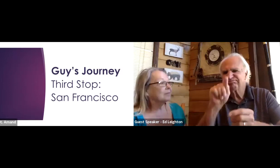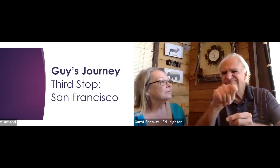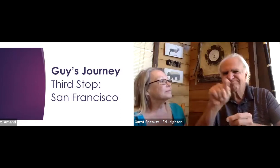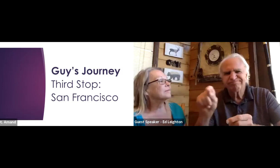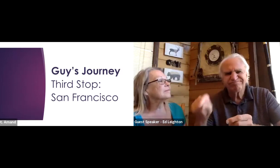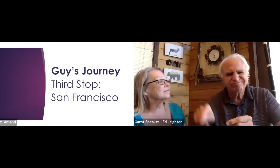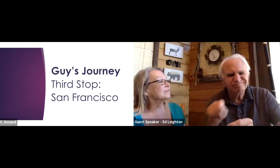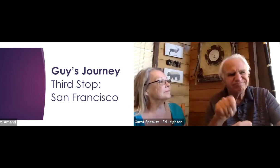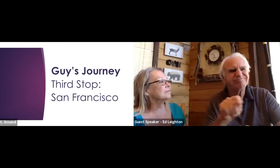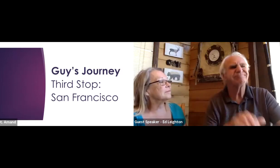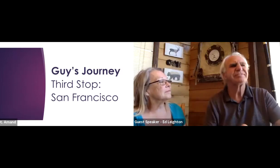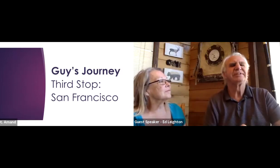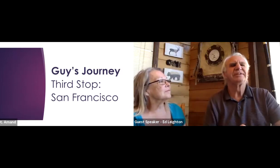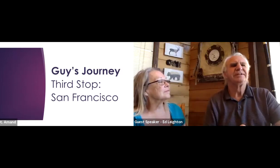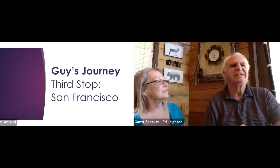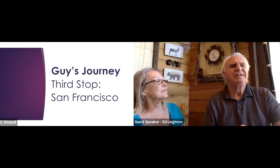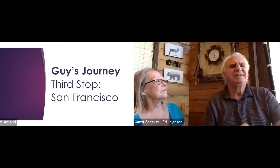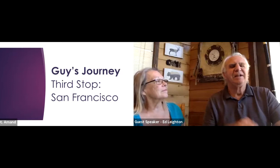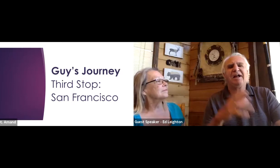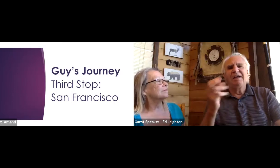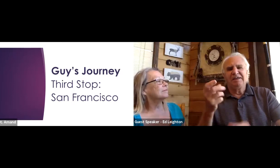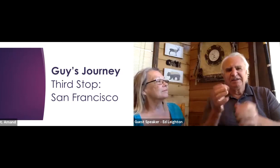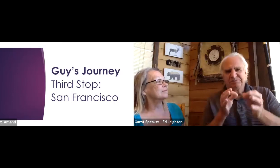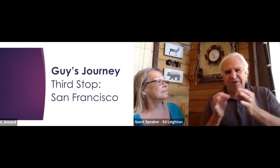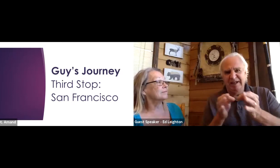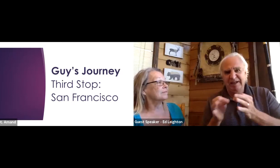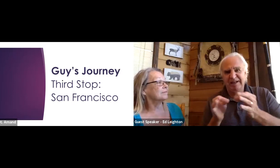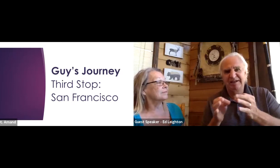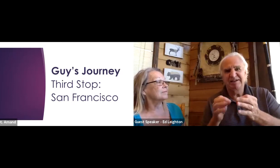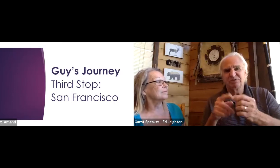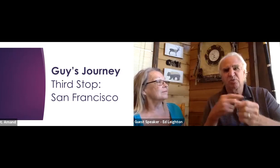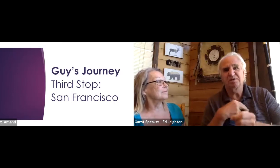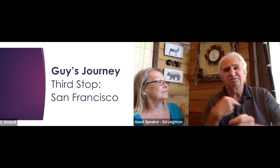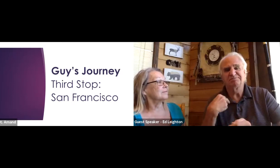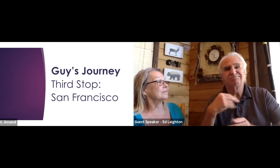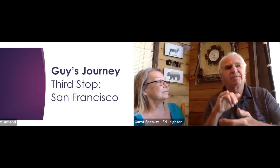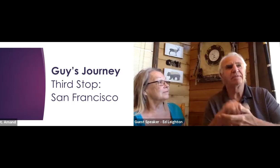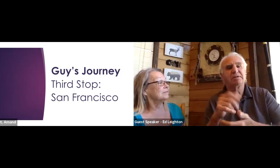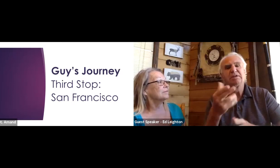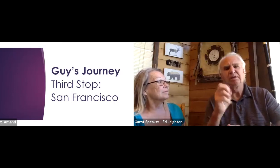Chuck Baird had some artwork there, too, and there were different artists all around town.